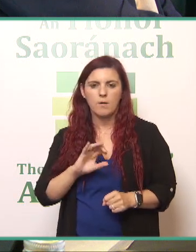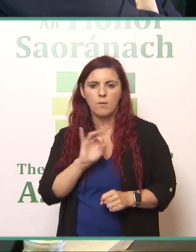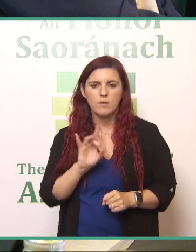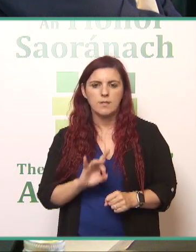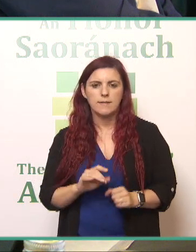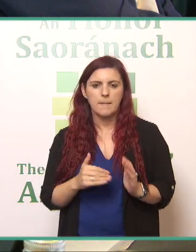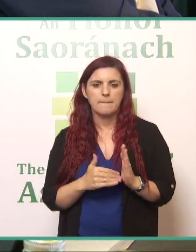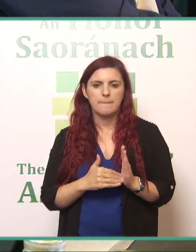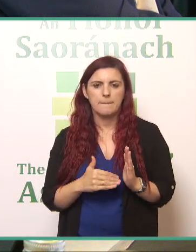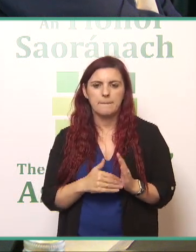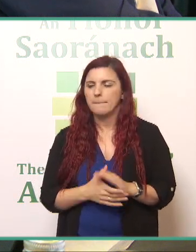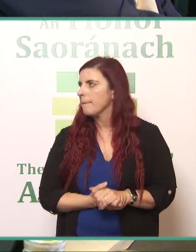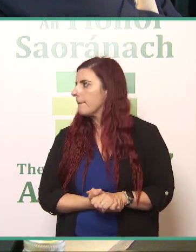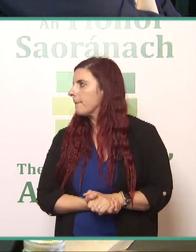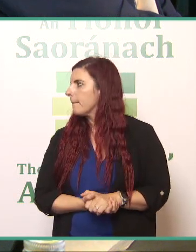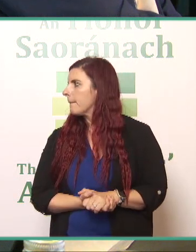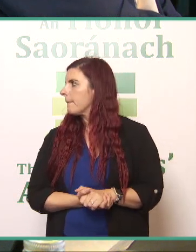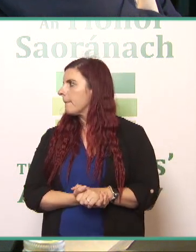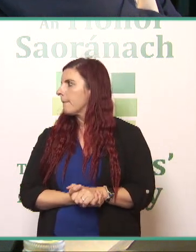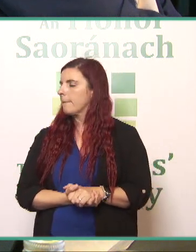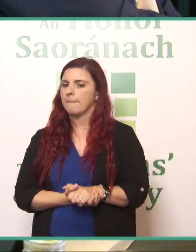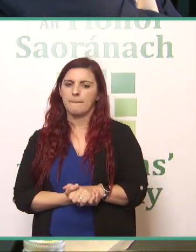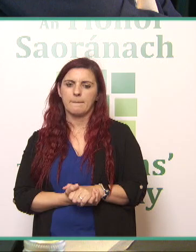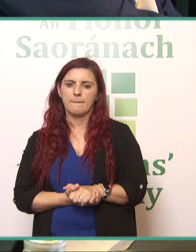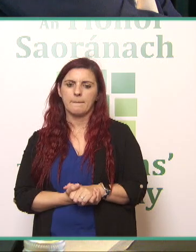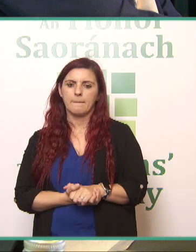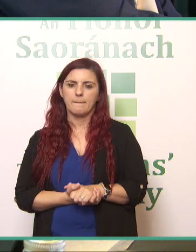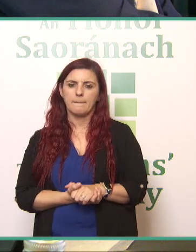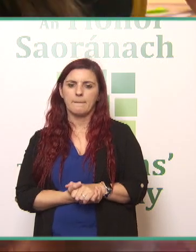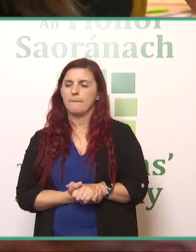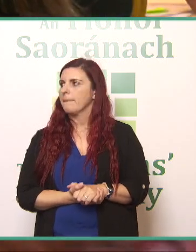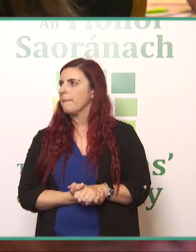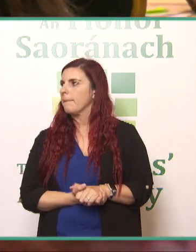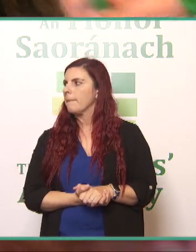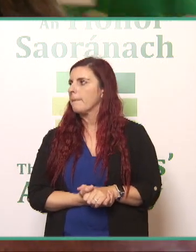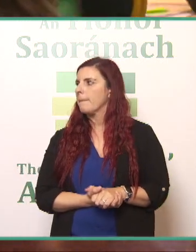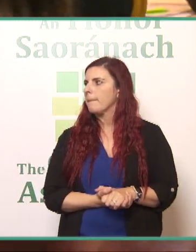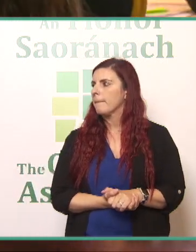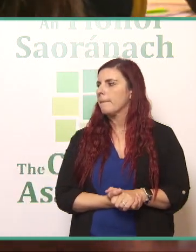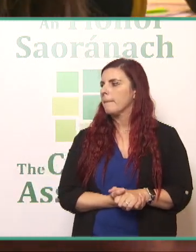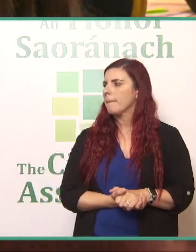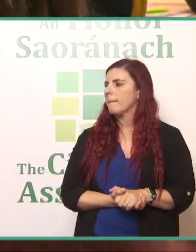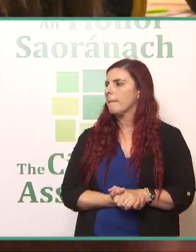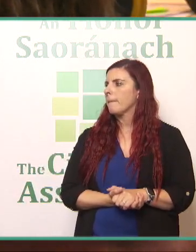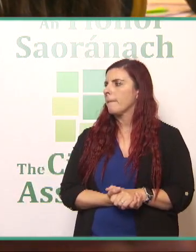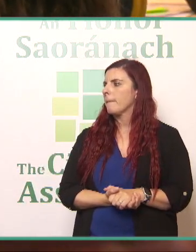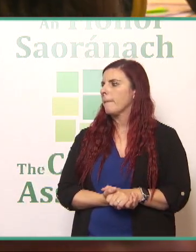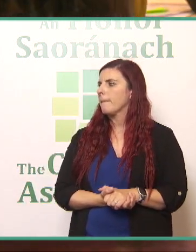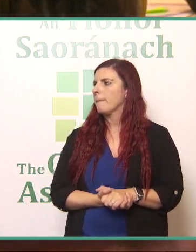to follow up on questions that I David you want to wait for the microphone.